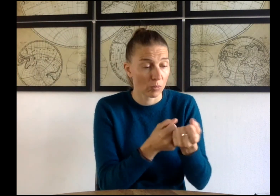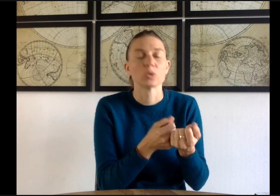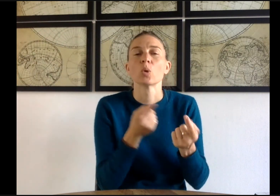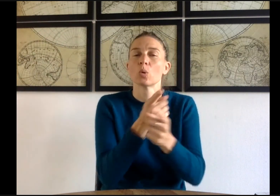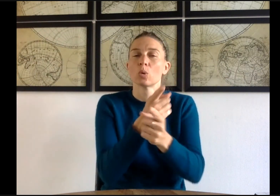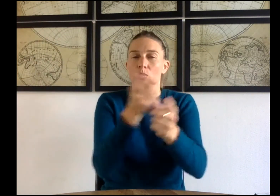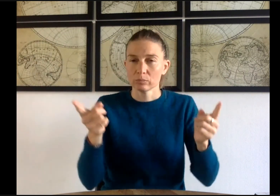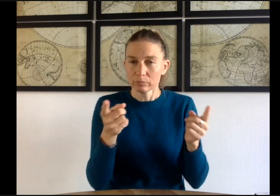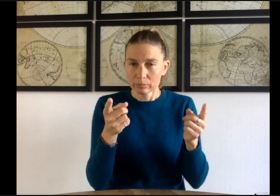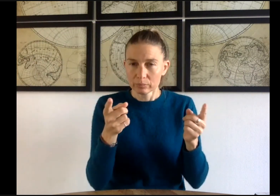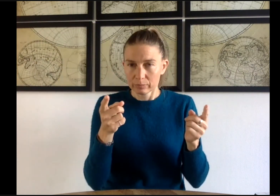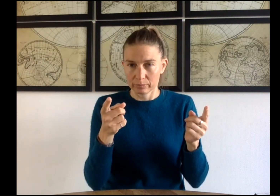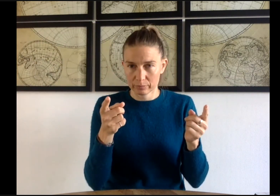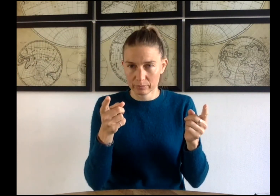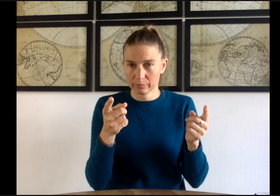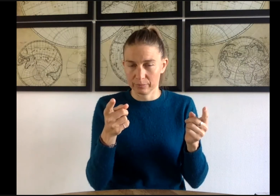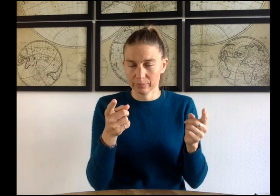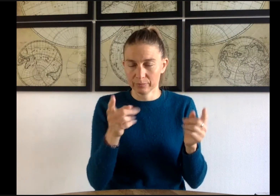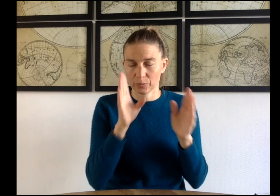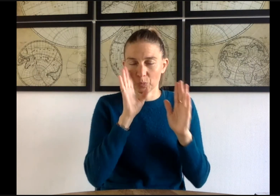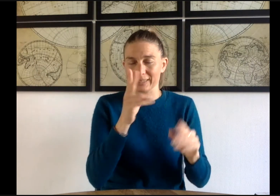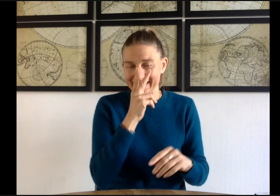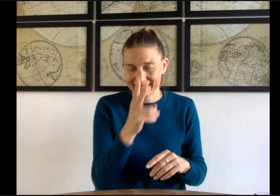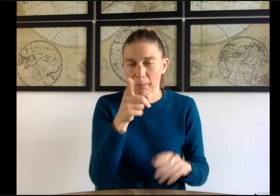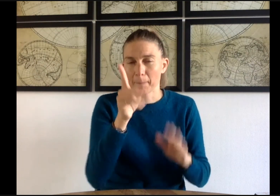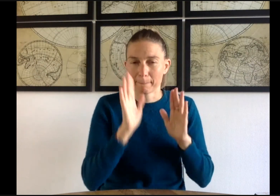for doing Solidarity Corps projects with national agencies,